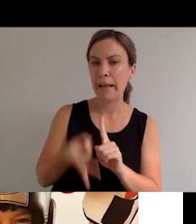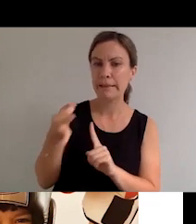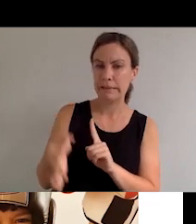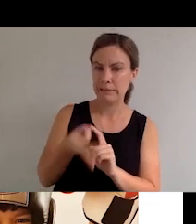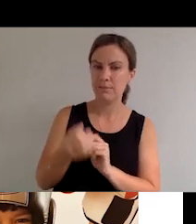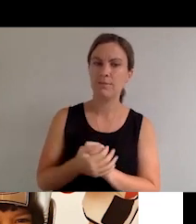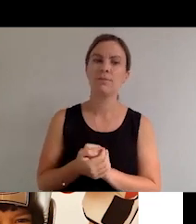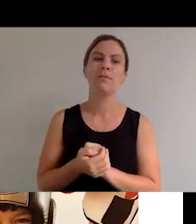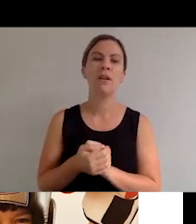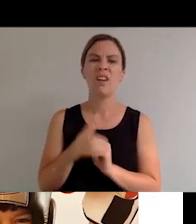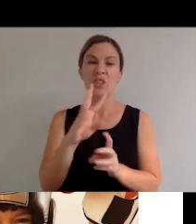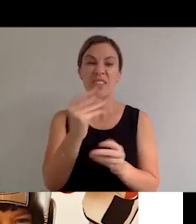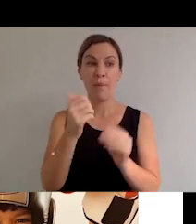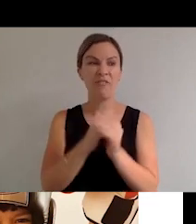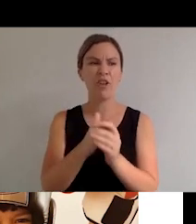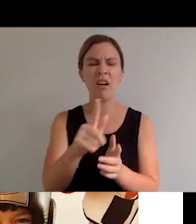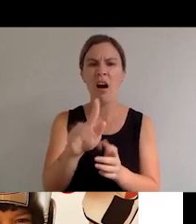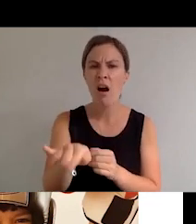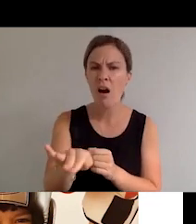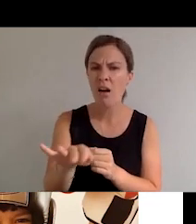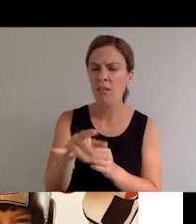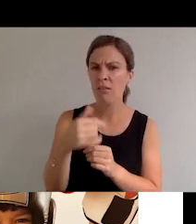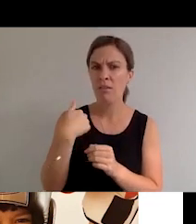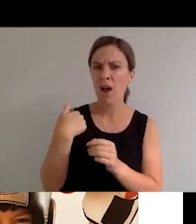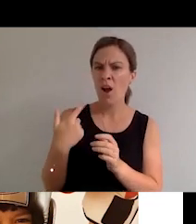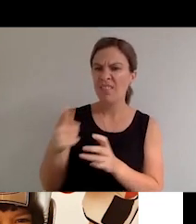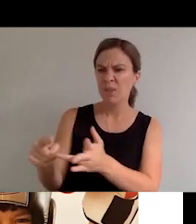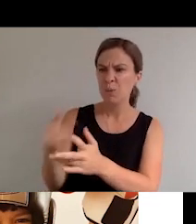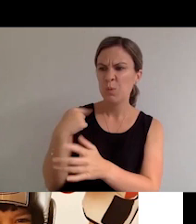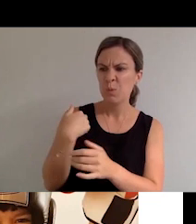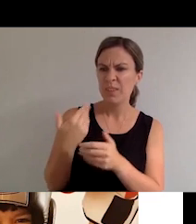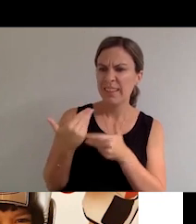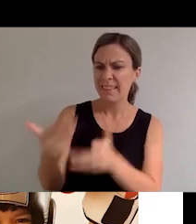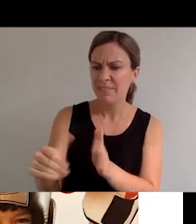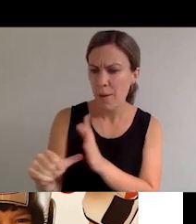or give you the thousand back I loaned off you last month?" Was